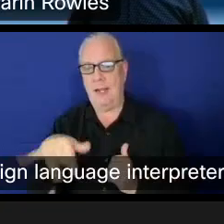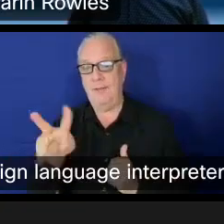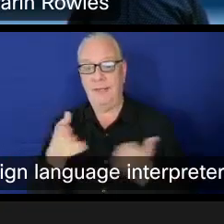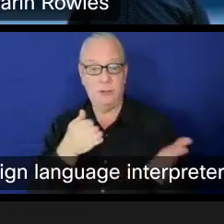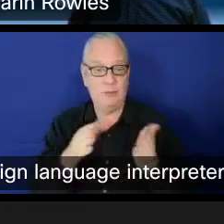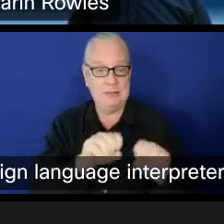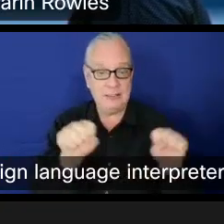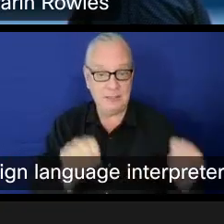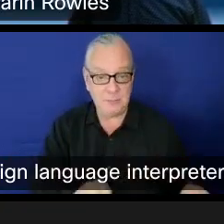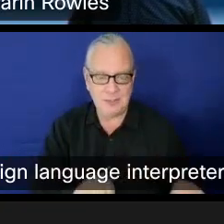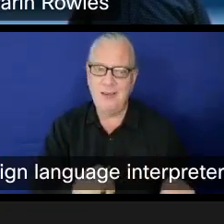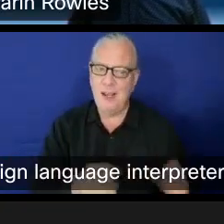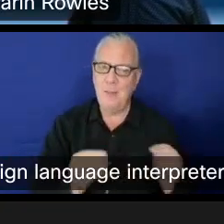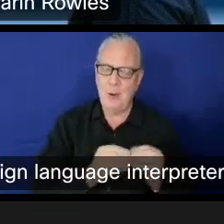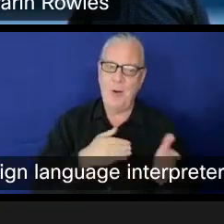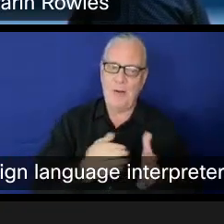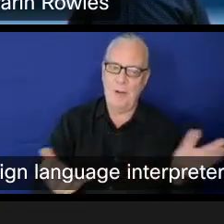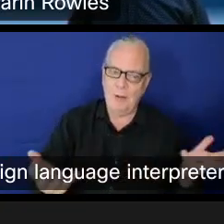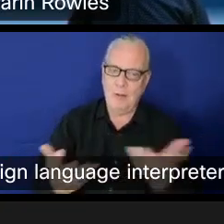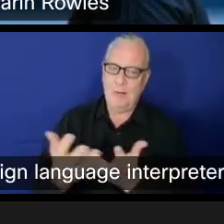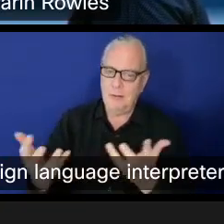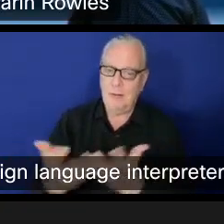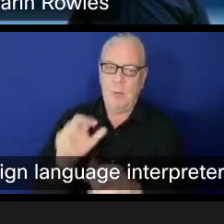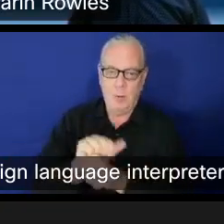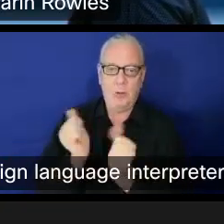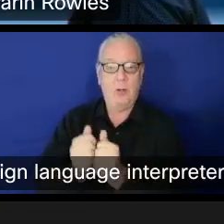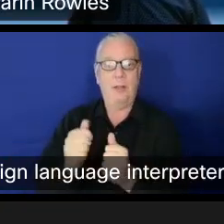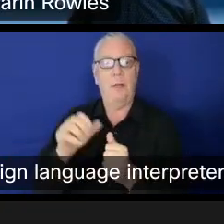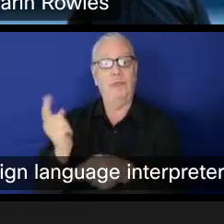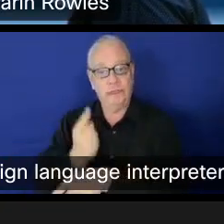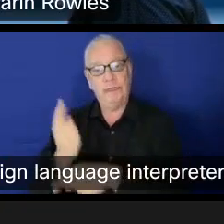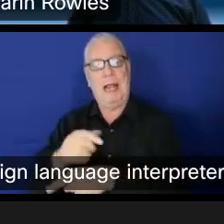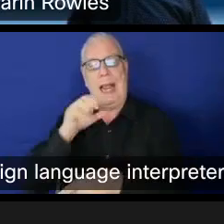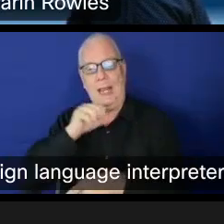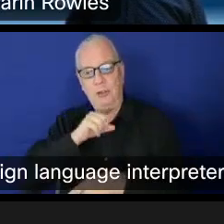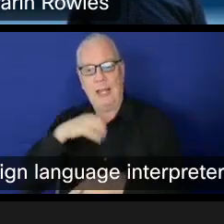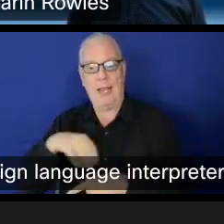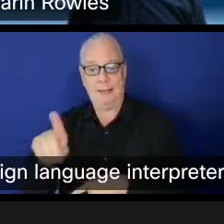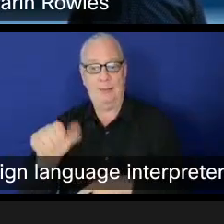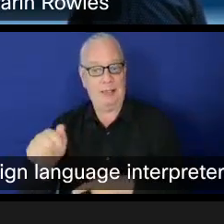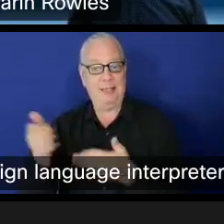connecting with mainstream aging and disability services. Here at the Department of Human Services, we are taking